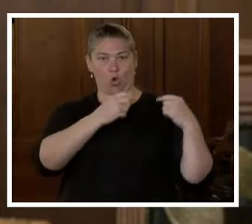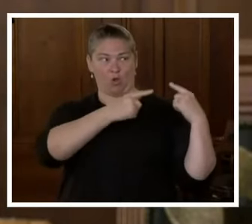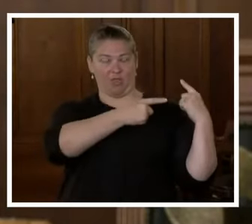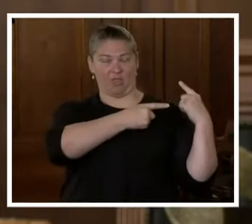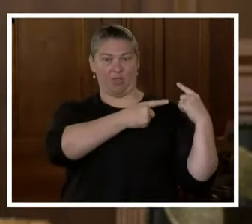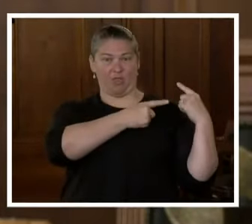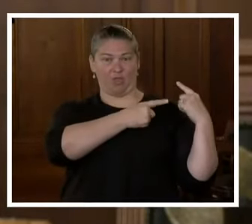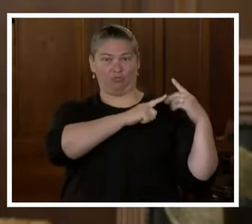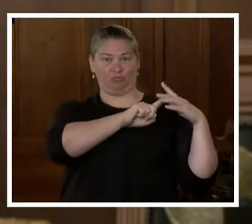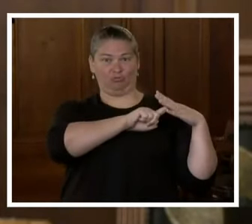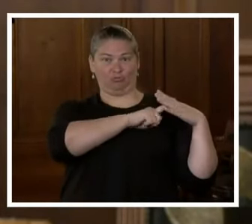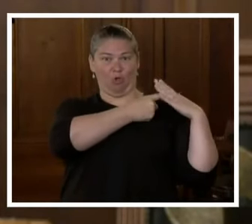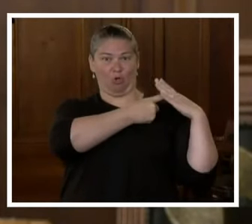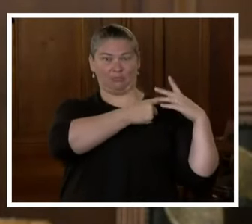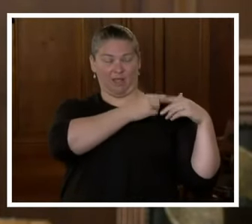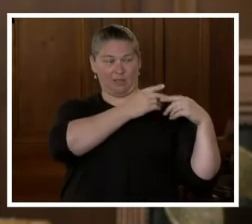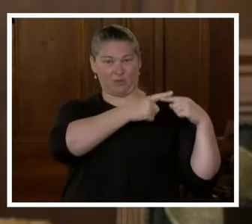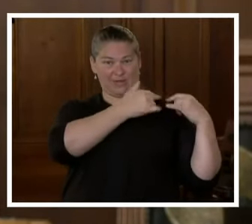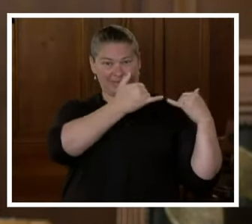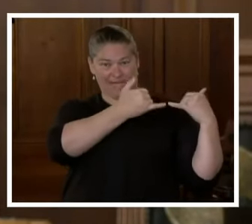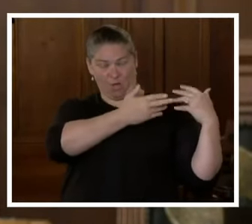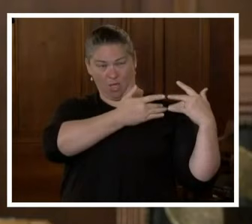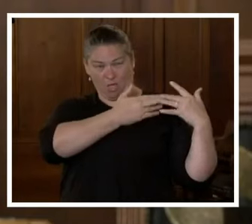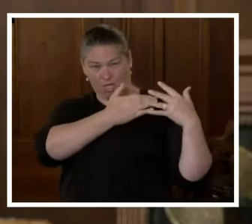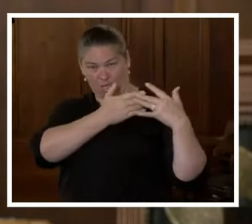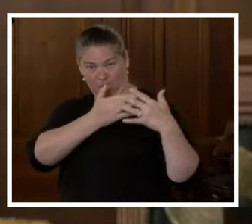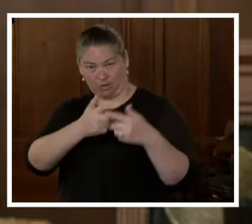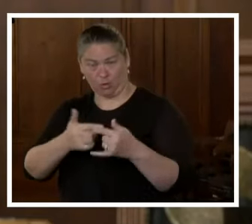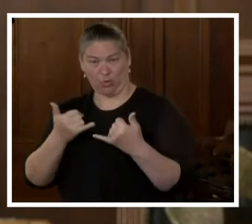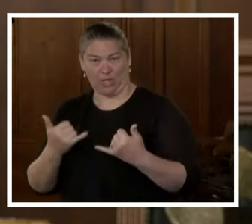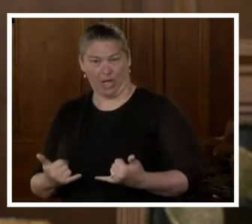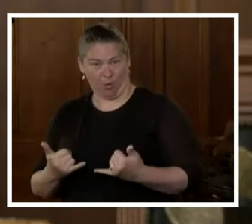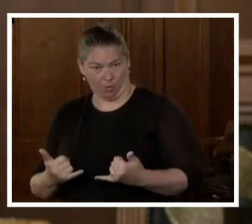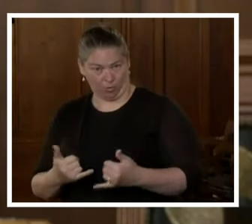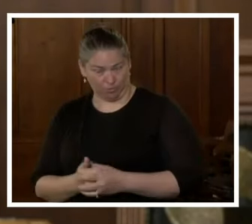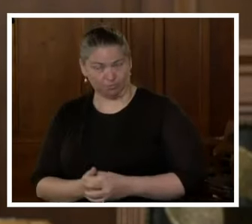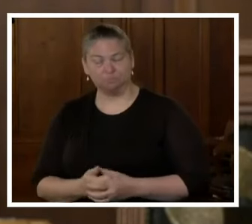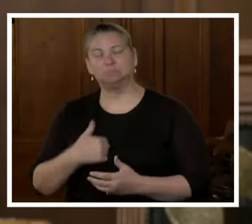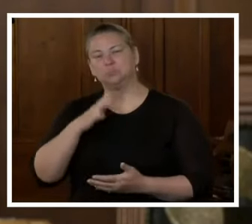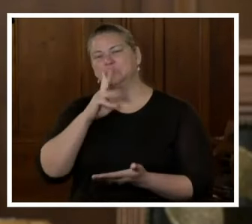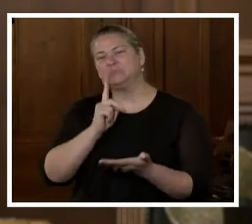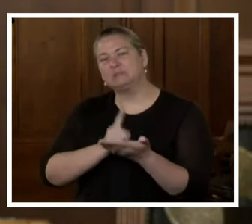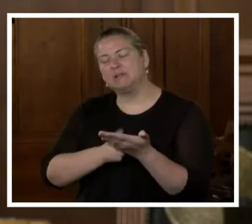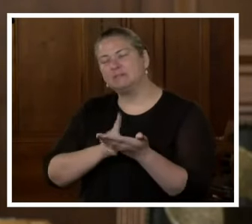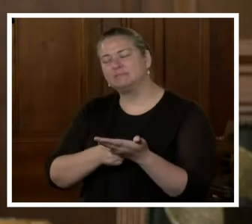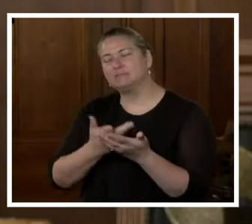SOMETHING THAT ONLY HAPPENS TO